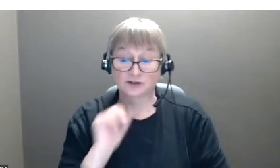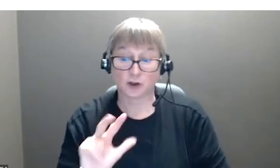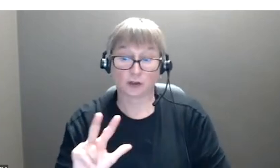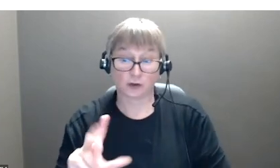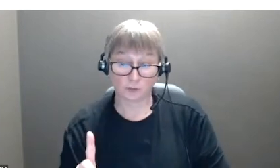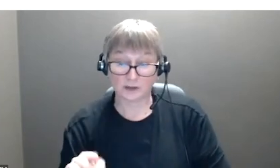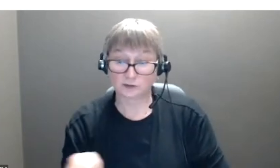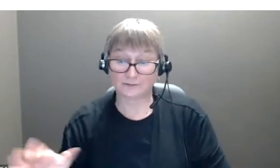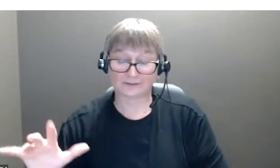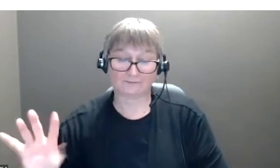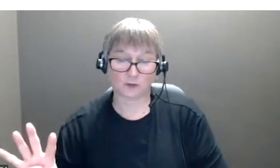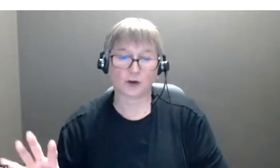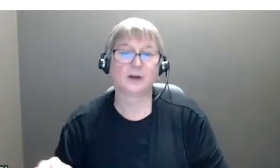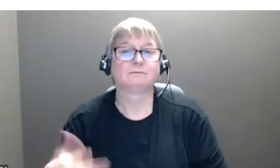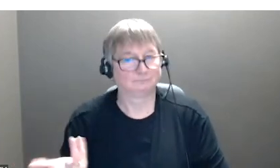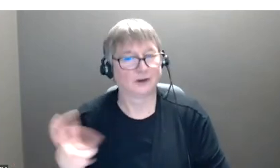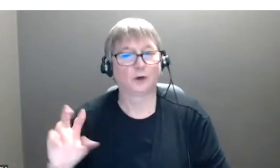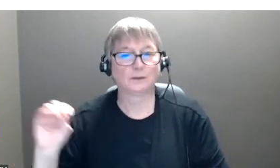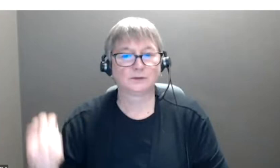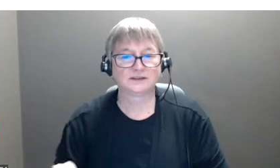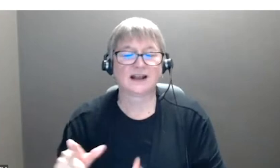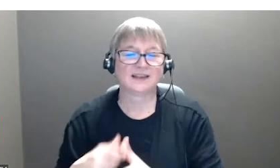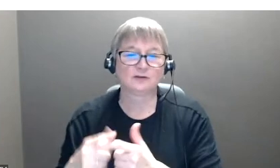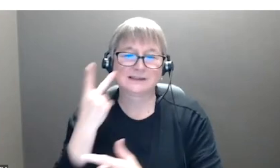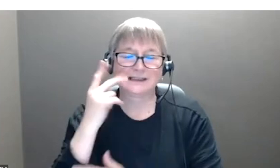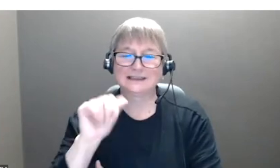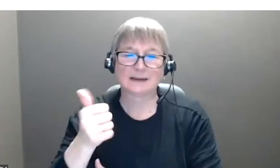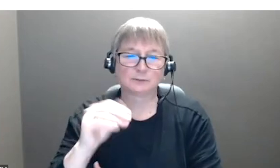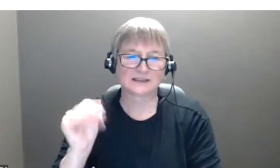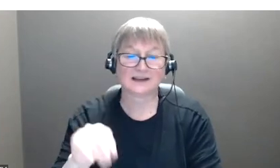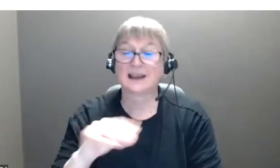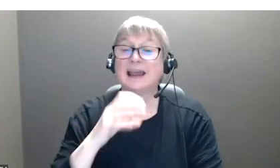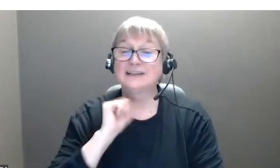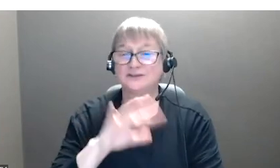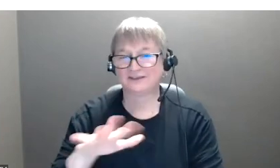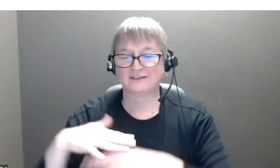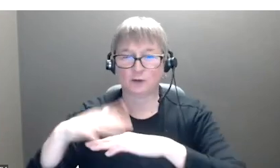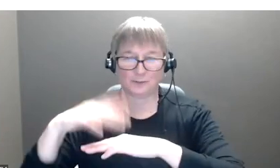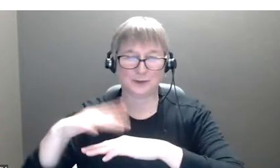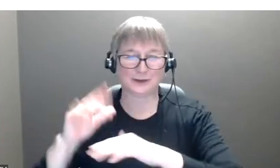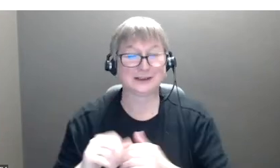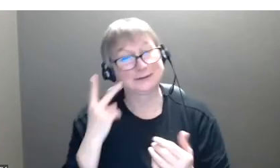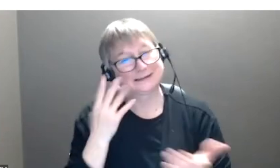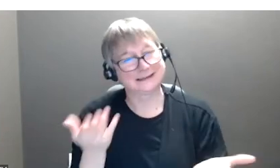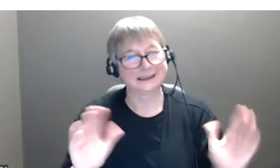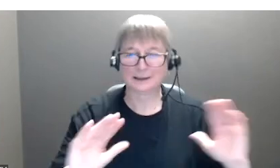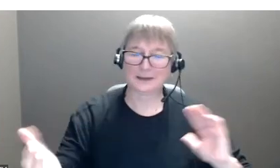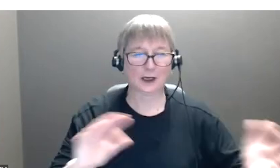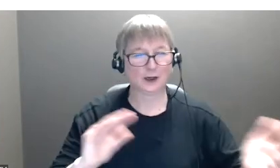older. Again, only marginal differences were seen in 2019-20, with youth between the ages of 15 to